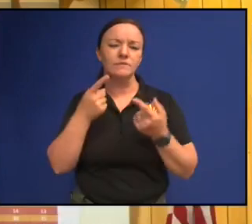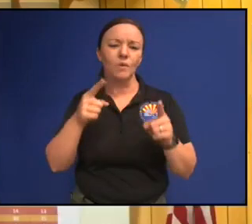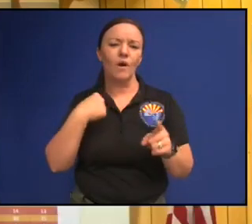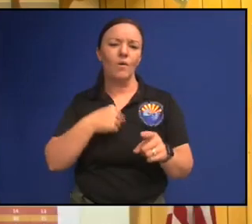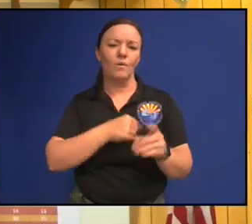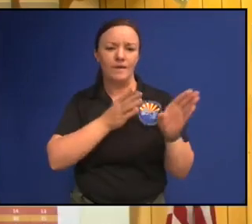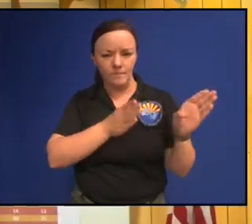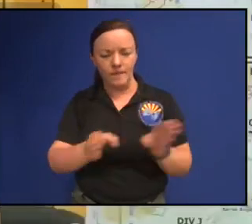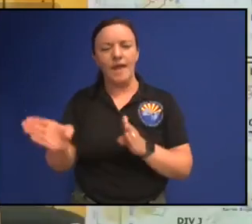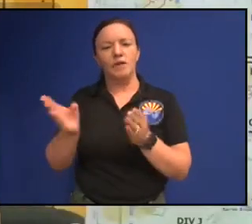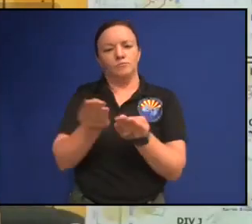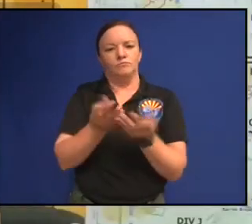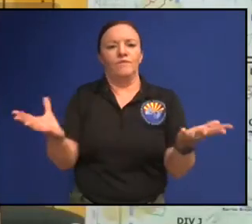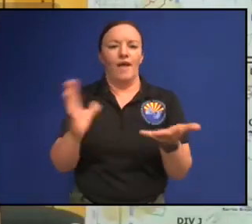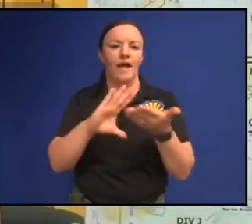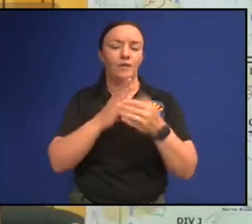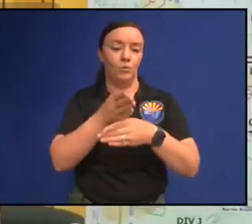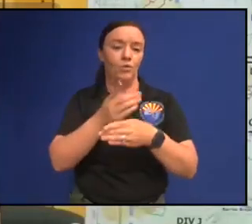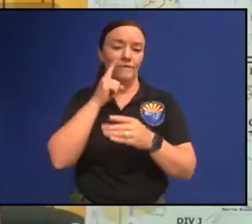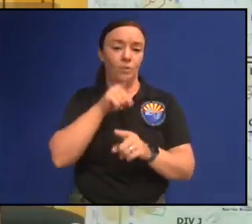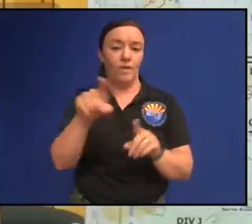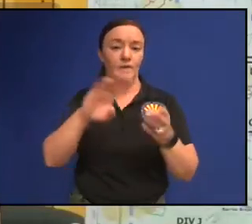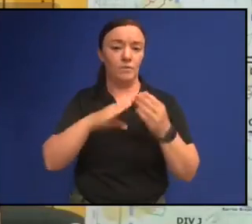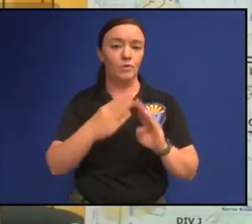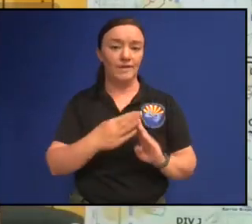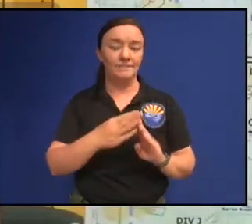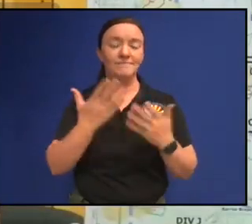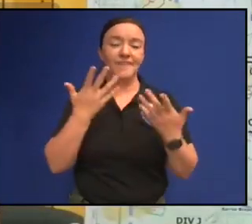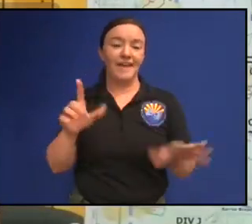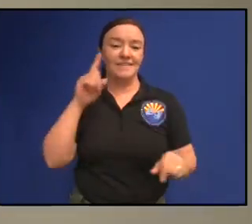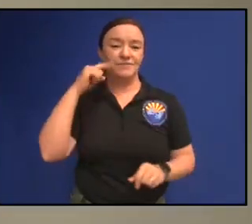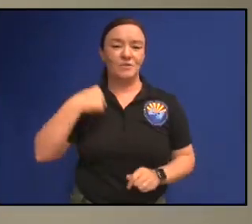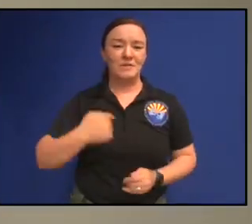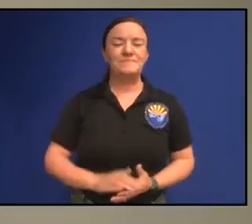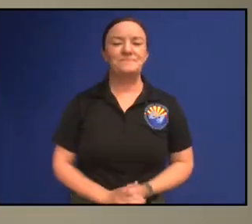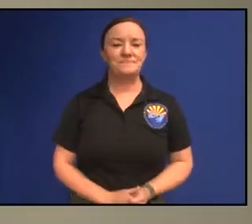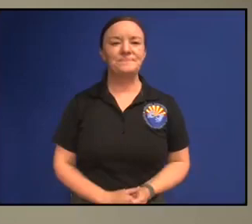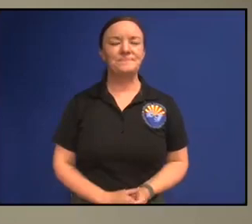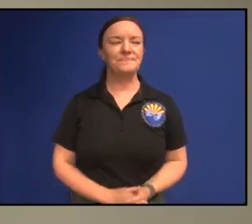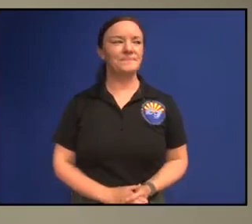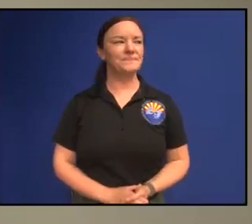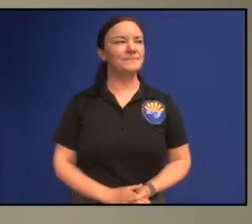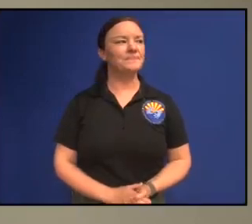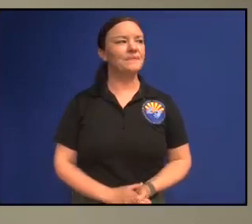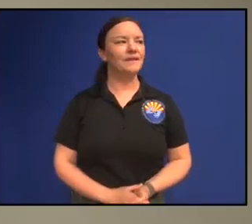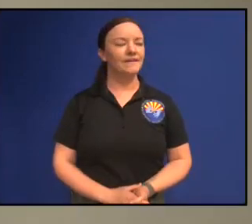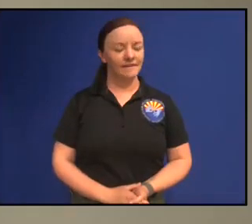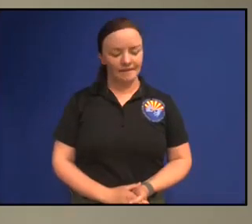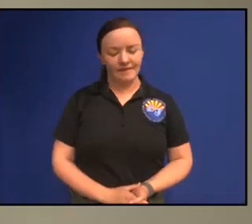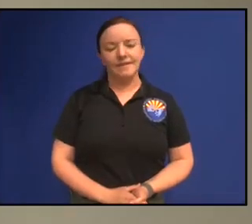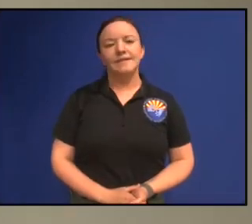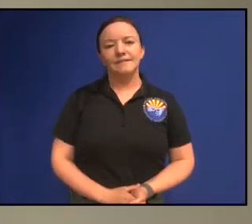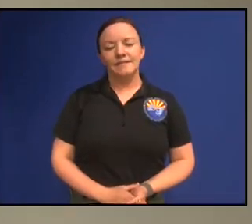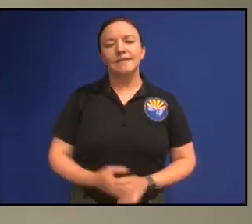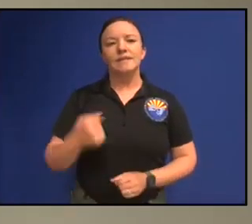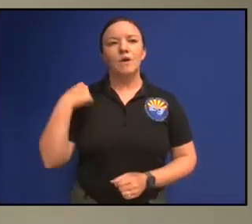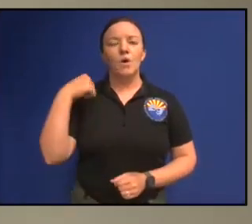THAT IS IT FOR ME. WE SINCERELY HOPE YOU'RE GETTING THE INFORMATION YOU